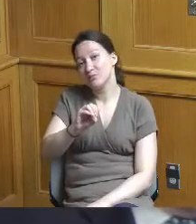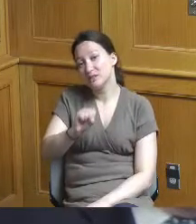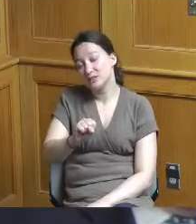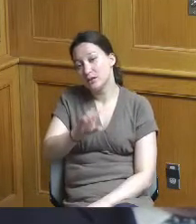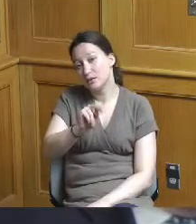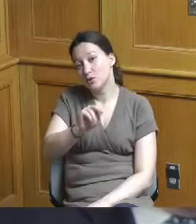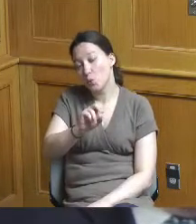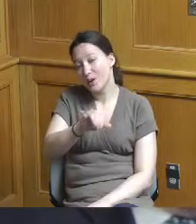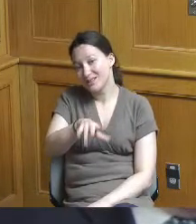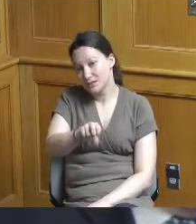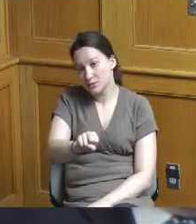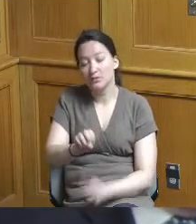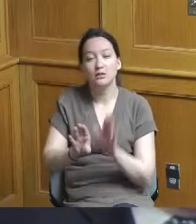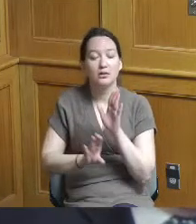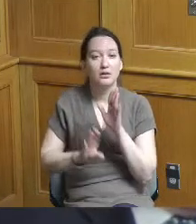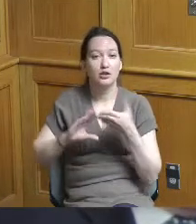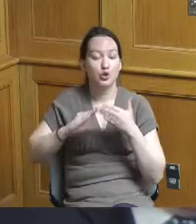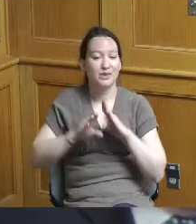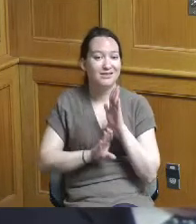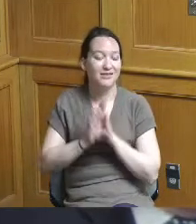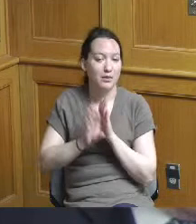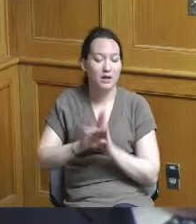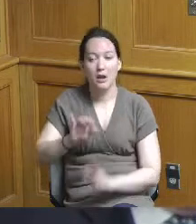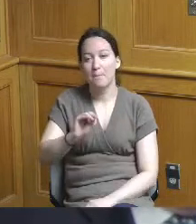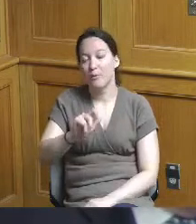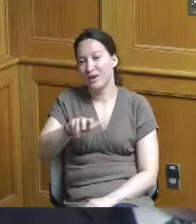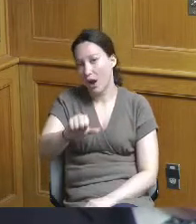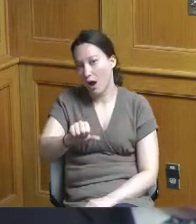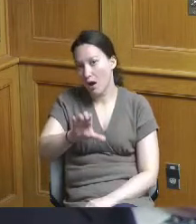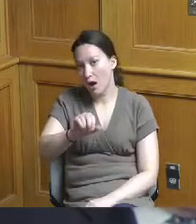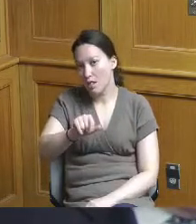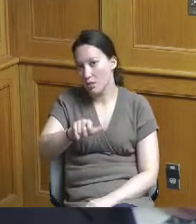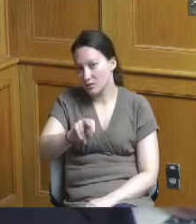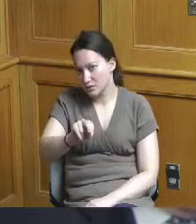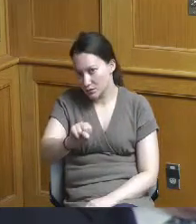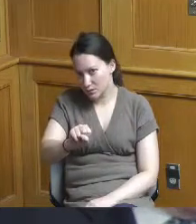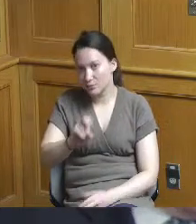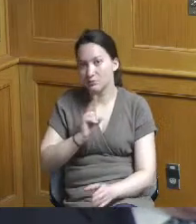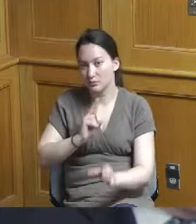Our Community Development Department Maria Collins would accompany me on that both with